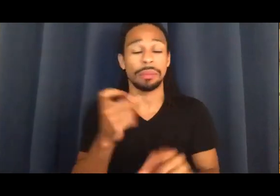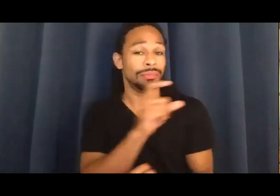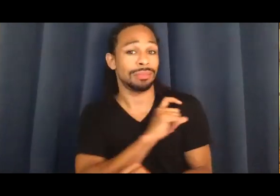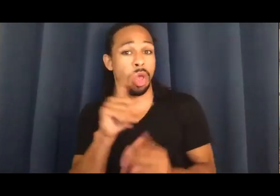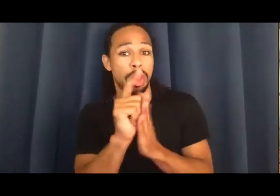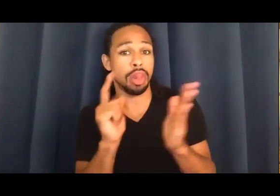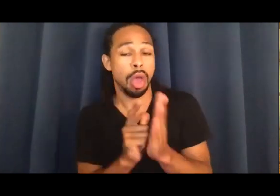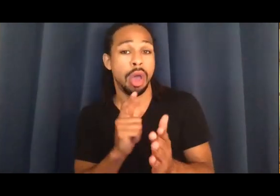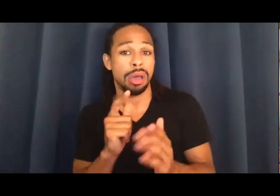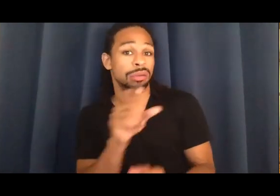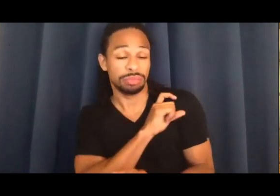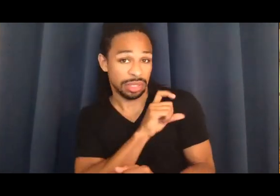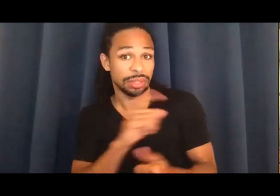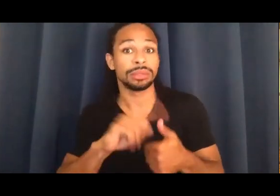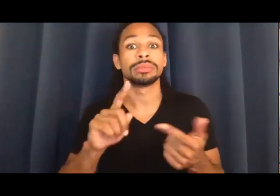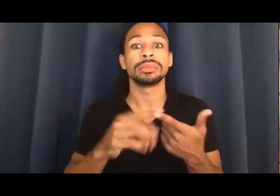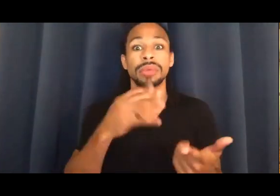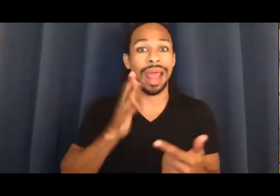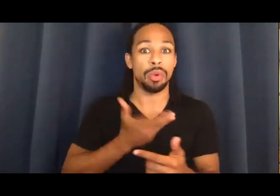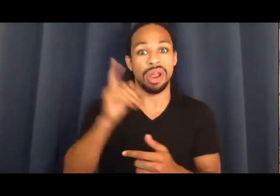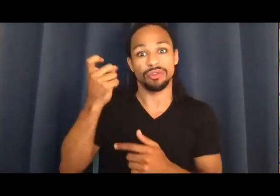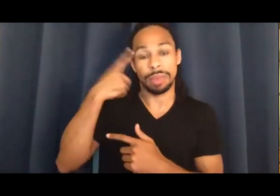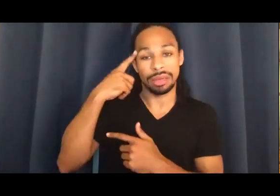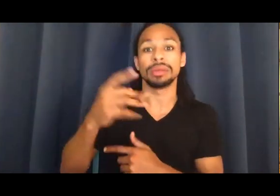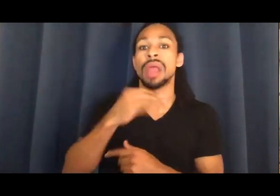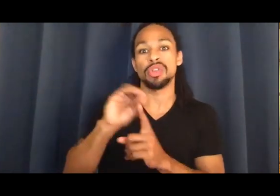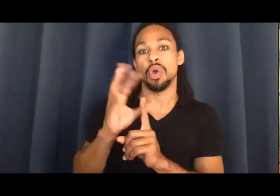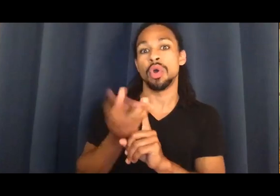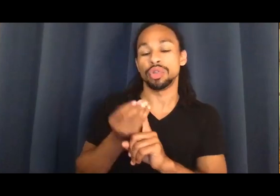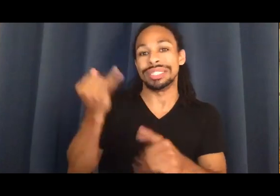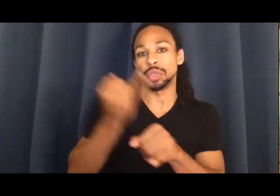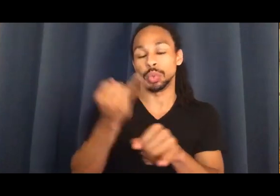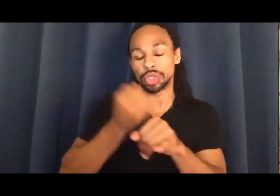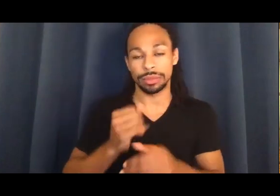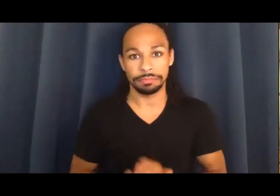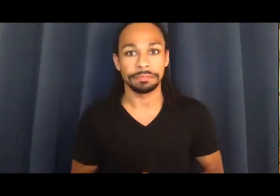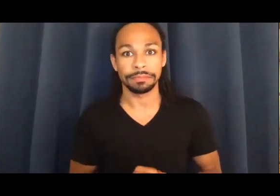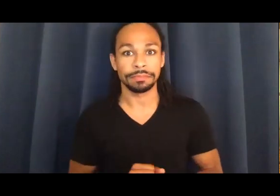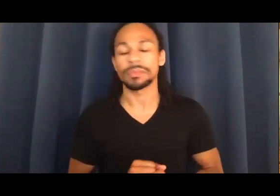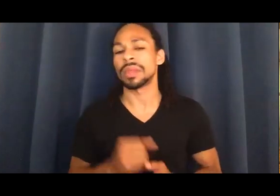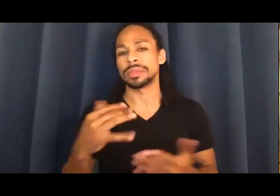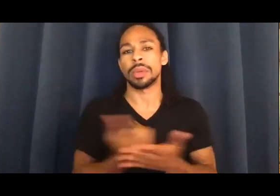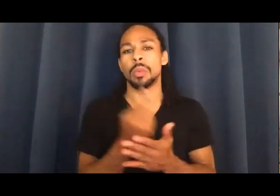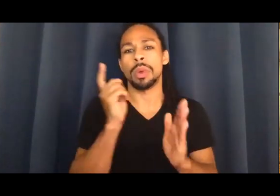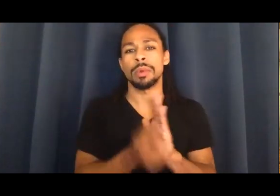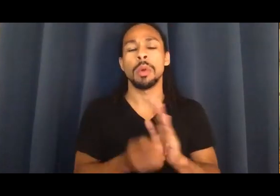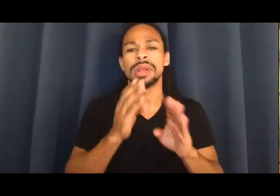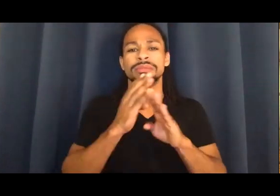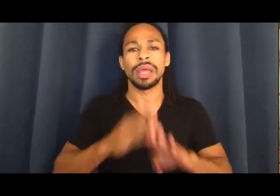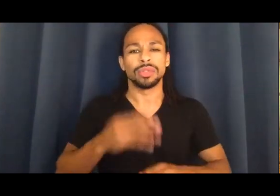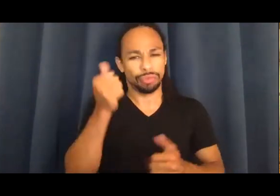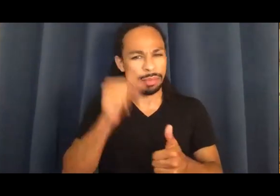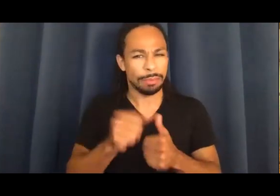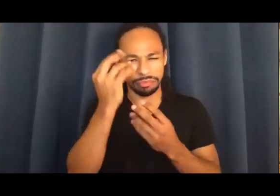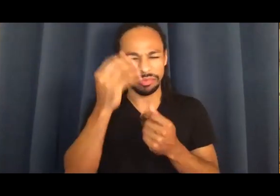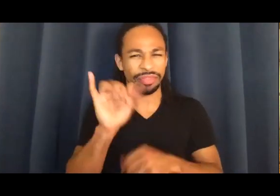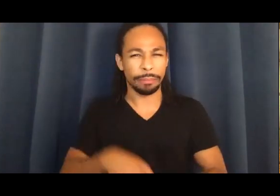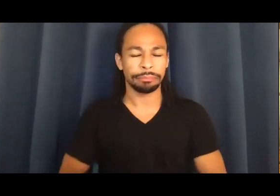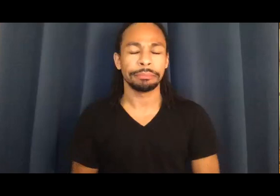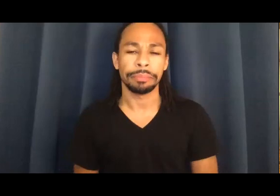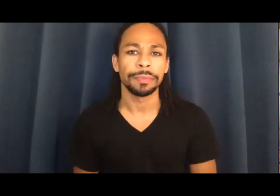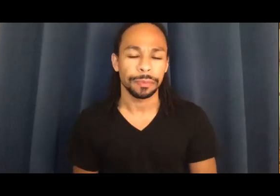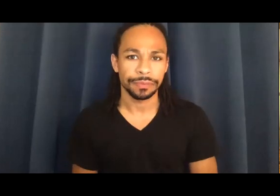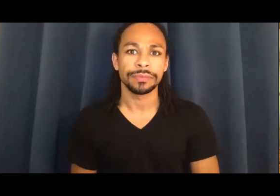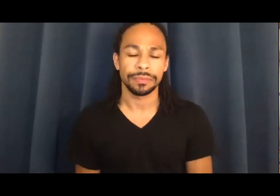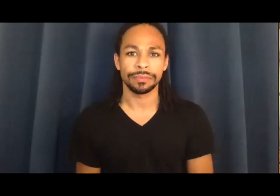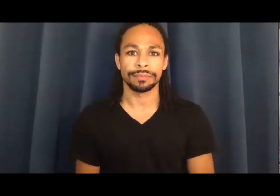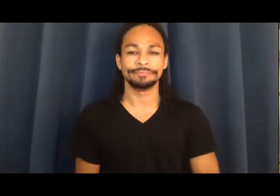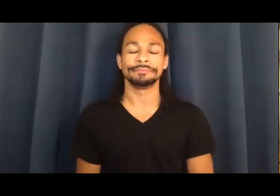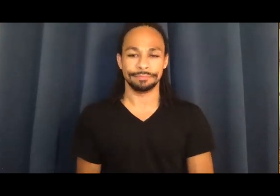to COVID-19 and our cultural institutions. Let's take a final moment of silence.